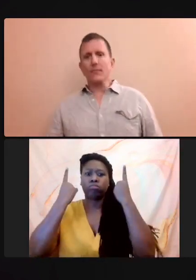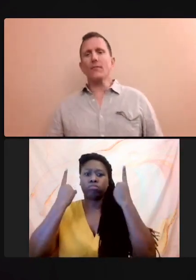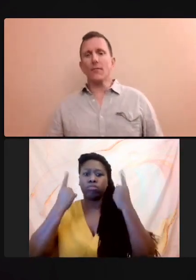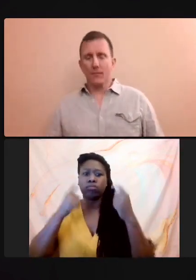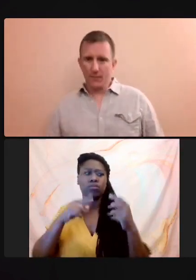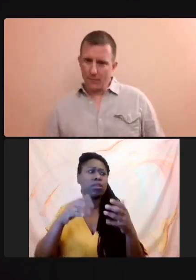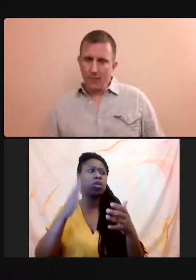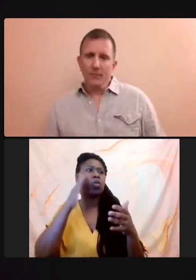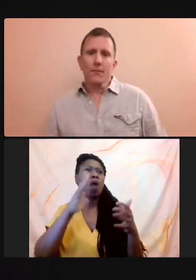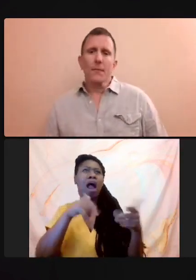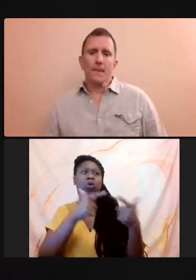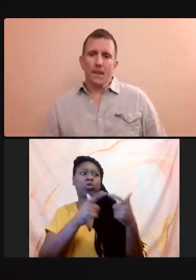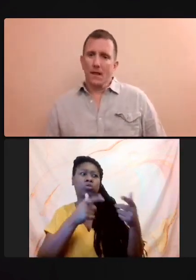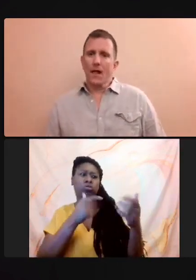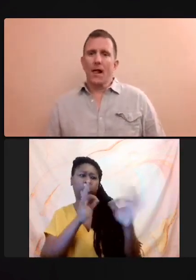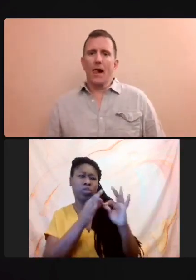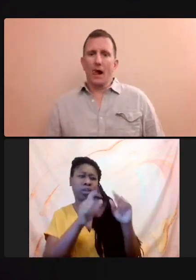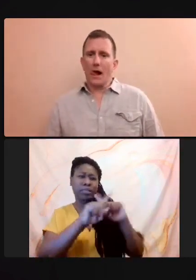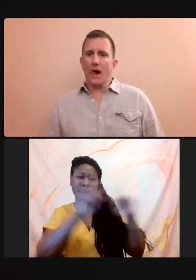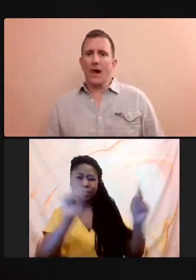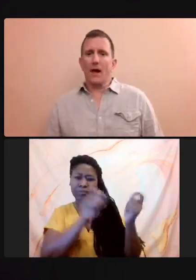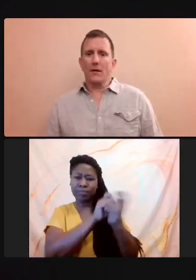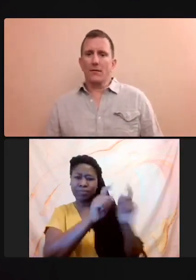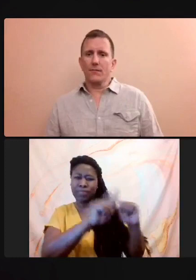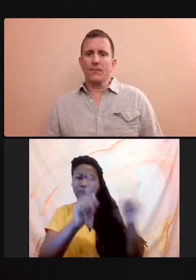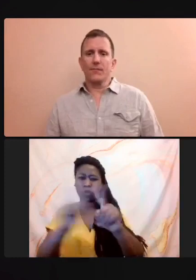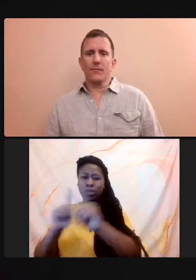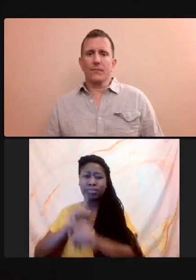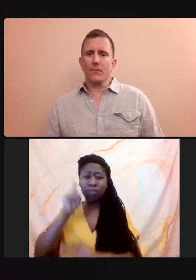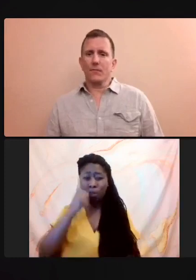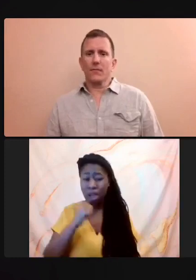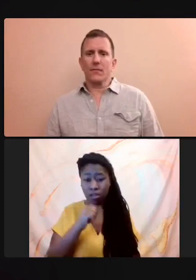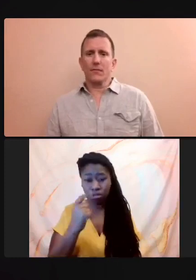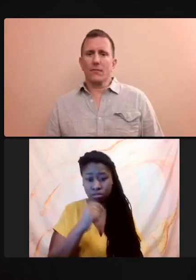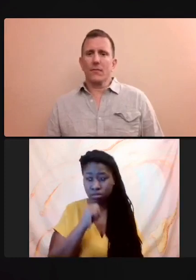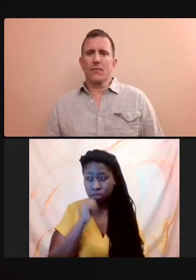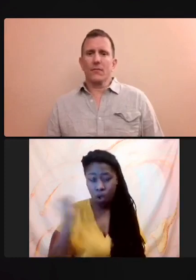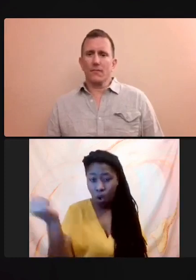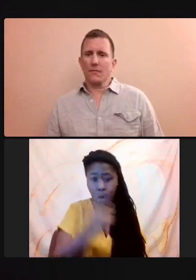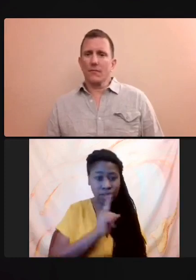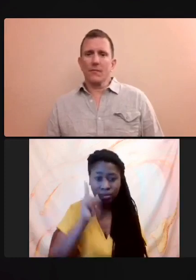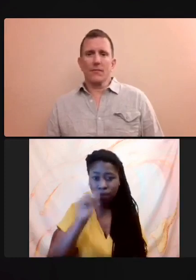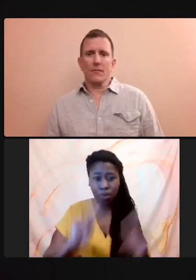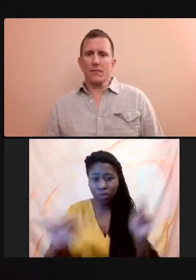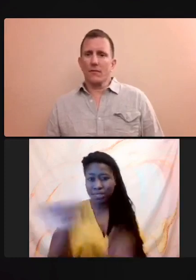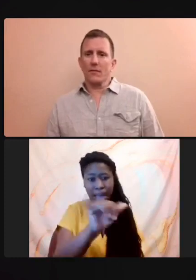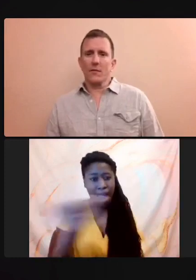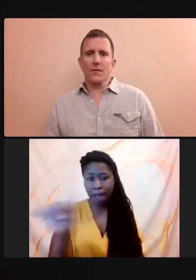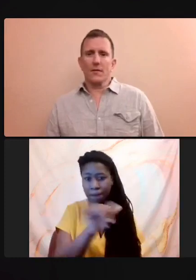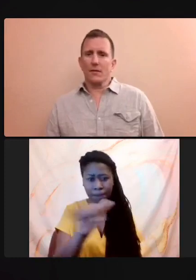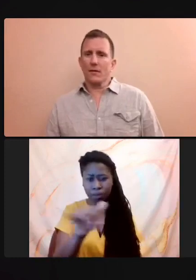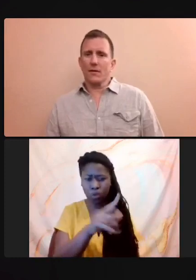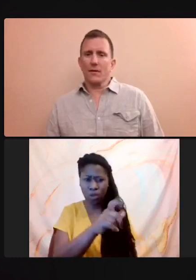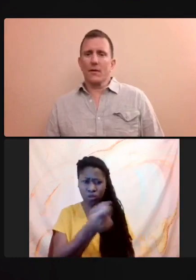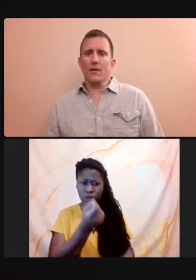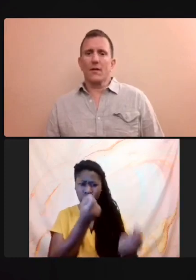Then you work with someone who's deaf, right? Because they have that experience, right? Right. So you're saying it's important to have both a hearing mentor and a deaf mentor?